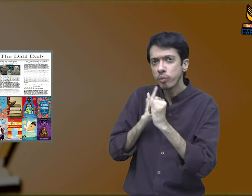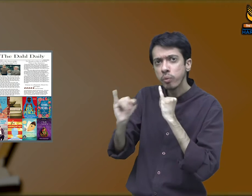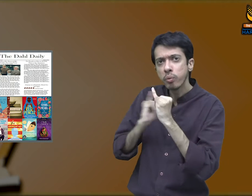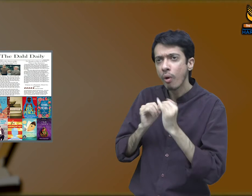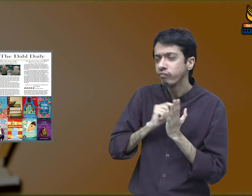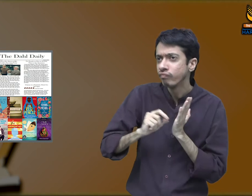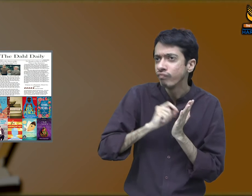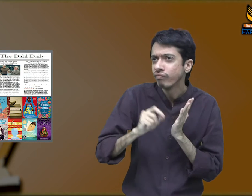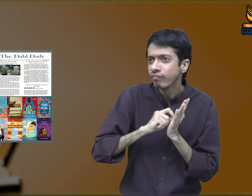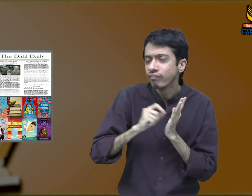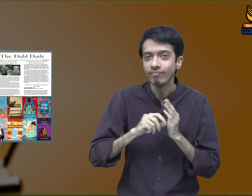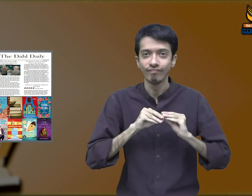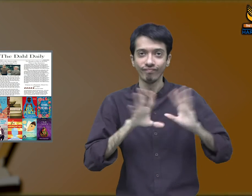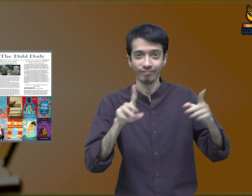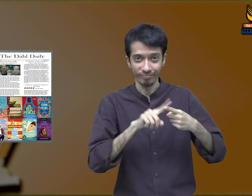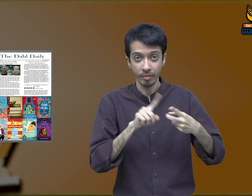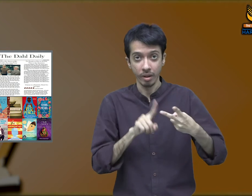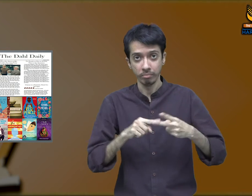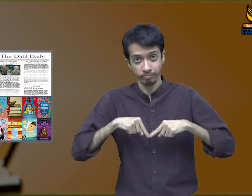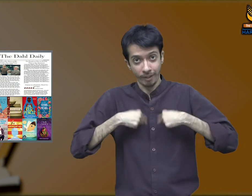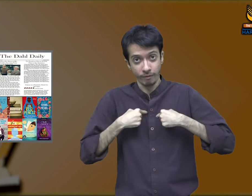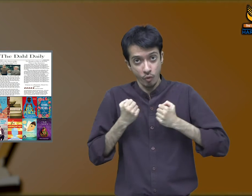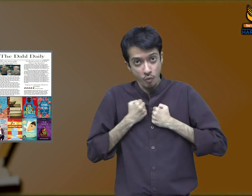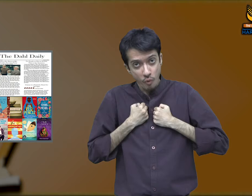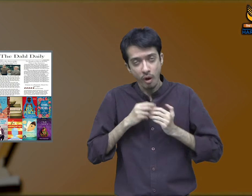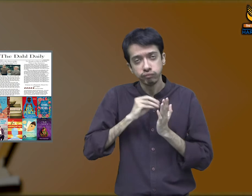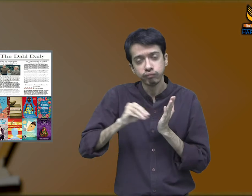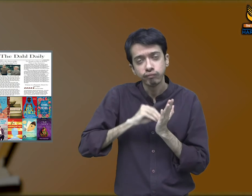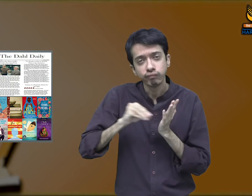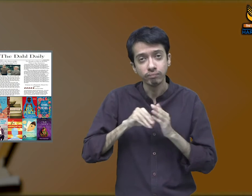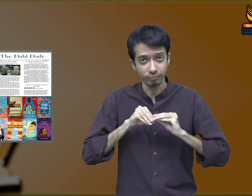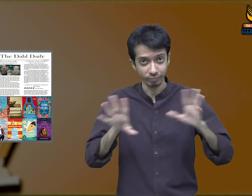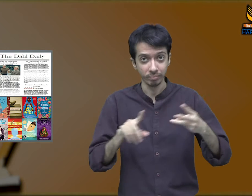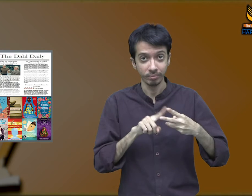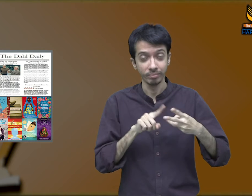It may be about a biography of a person's life or autobiography,